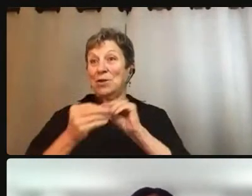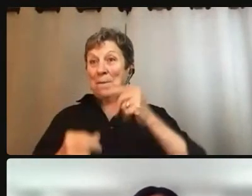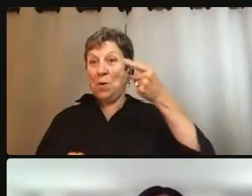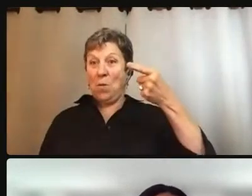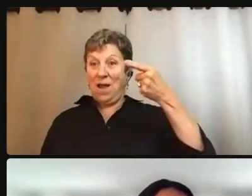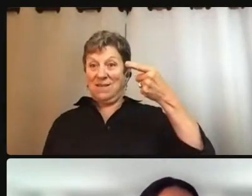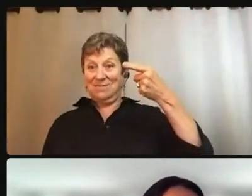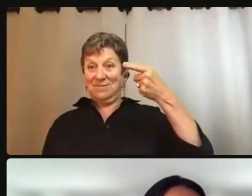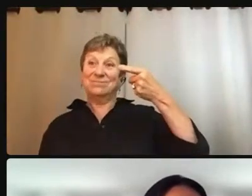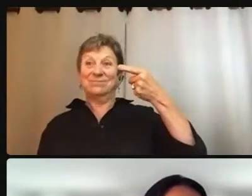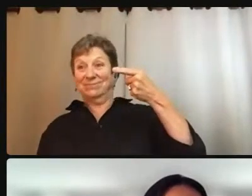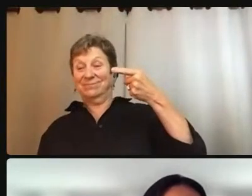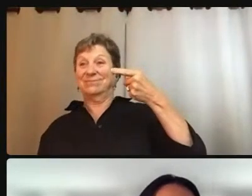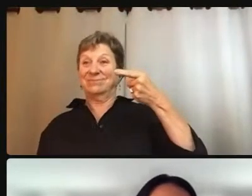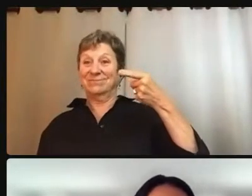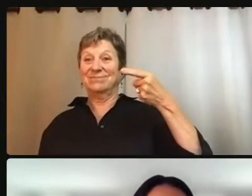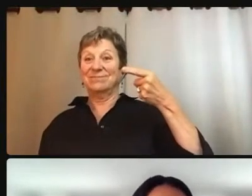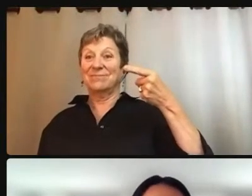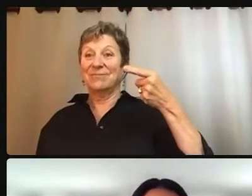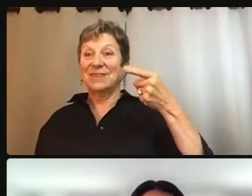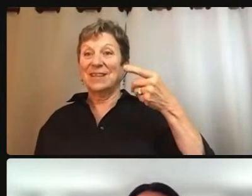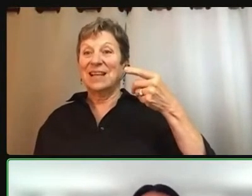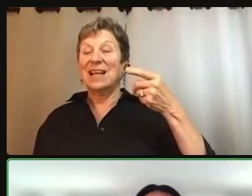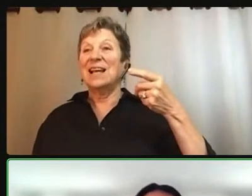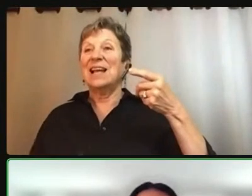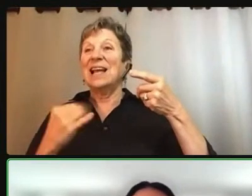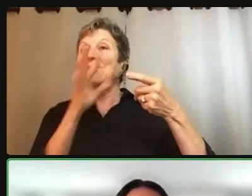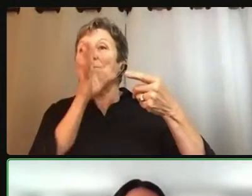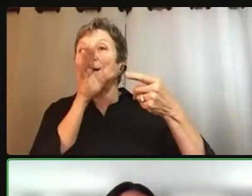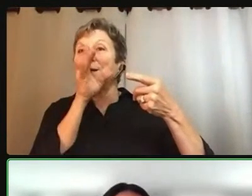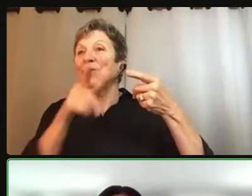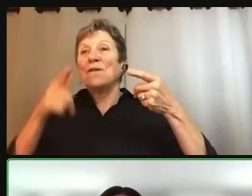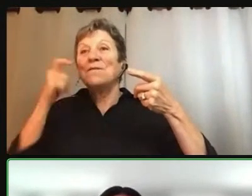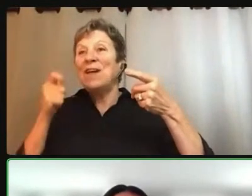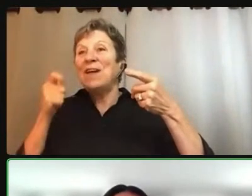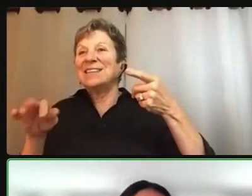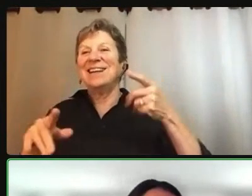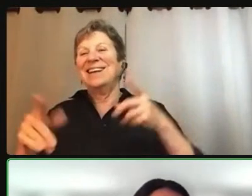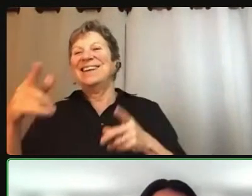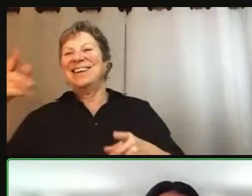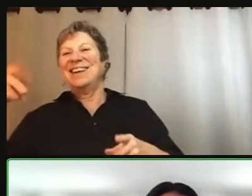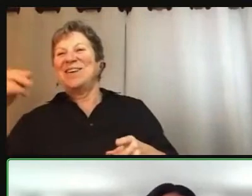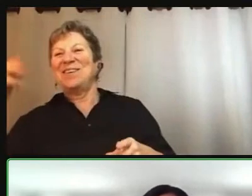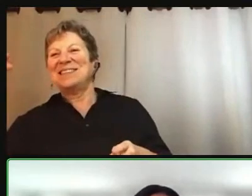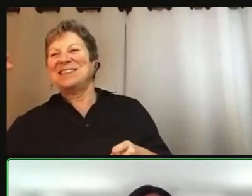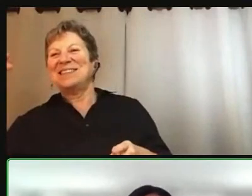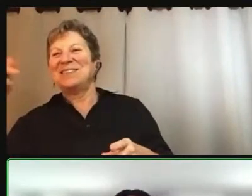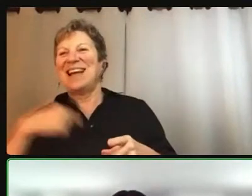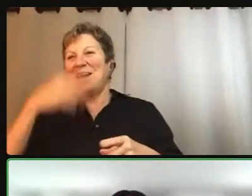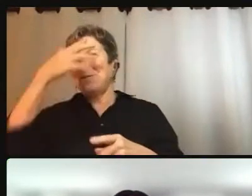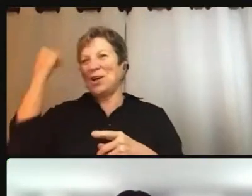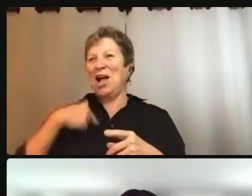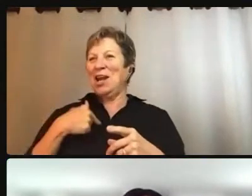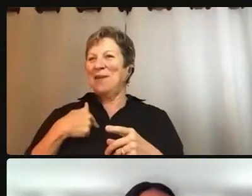GOOD.